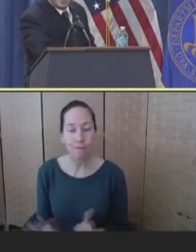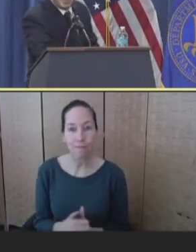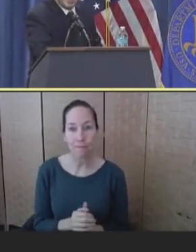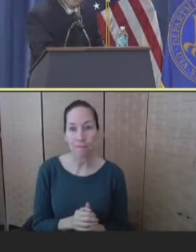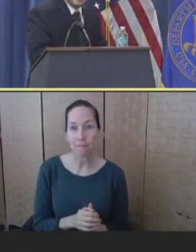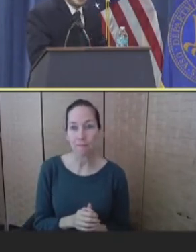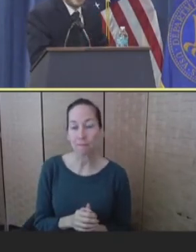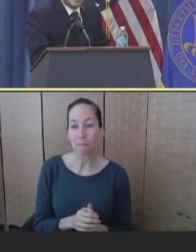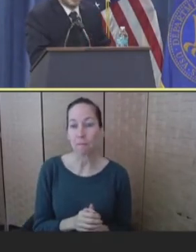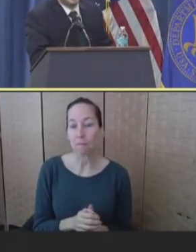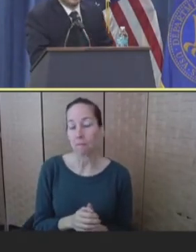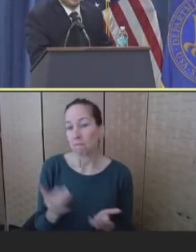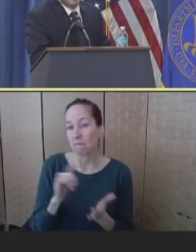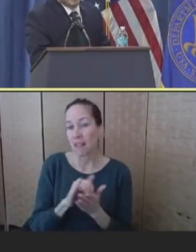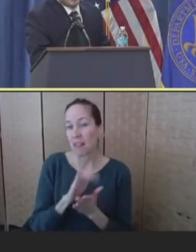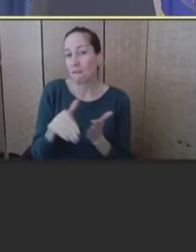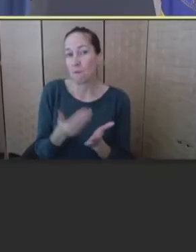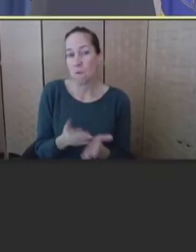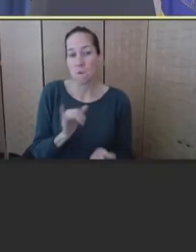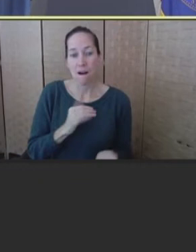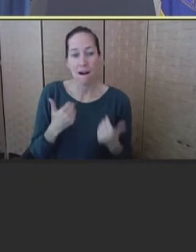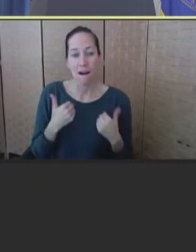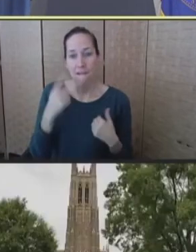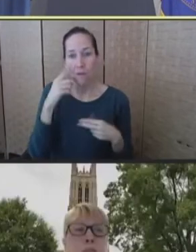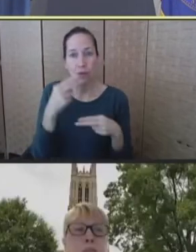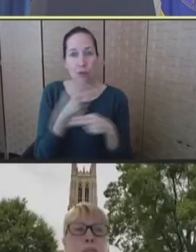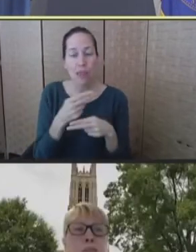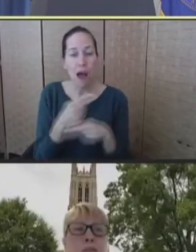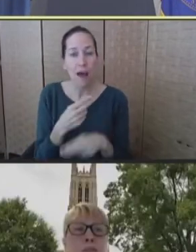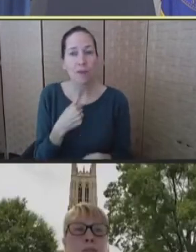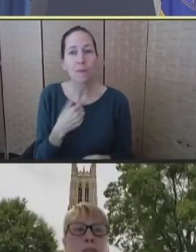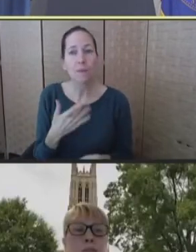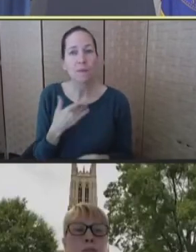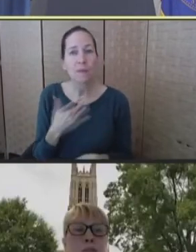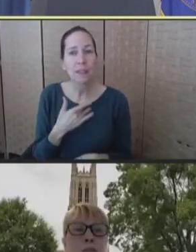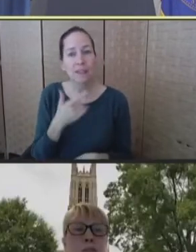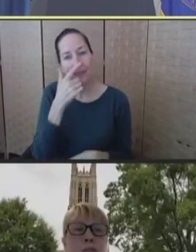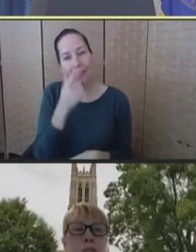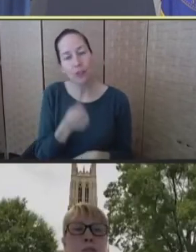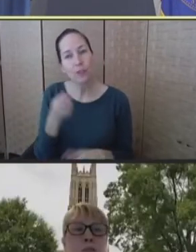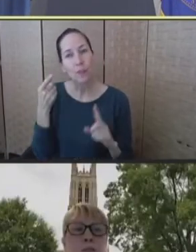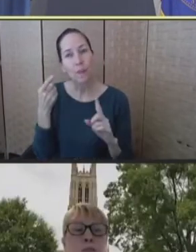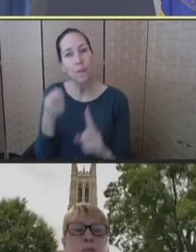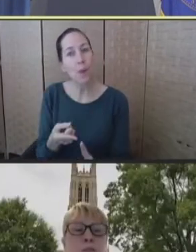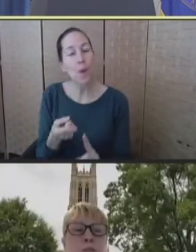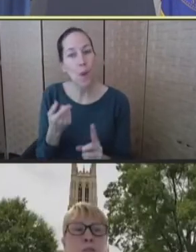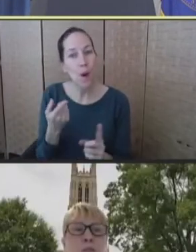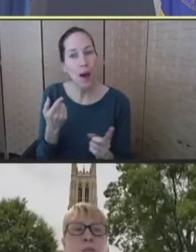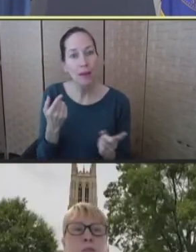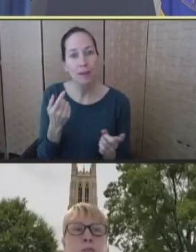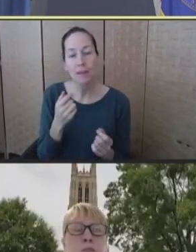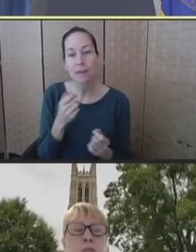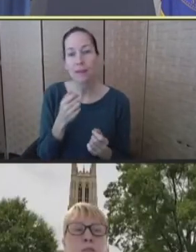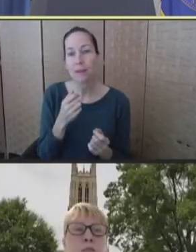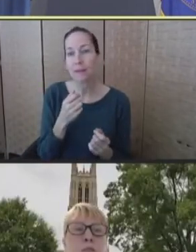I think there's an interesting point to be made that is not from this -- from our studies,